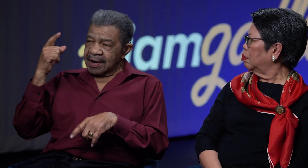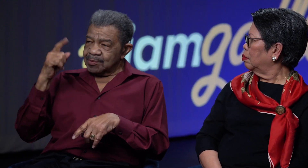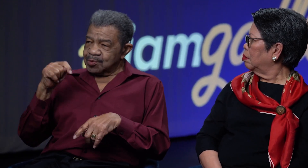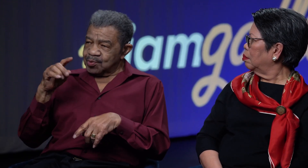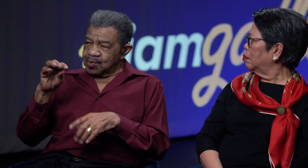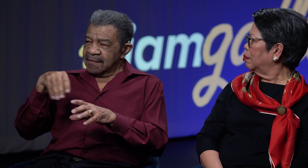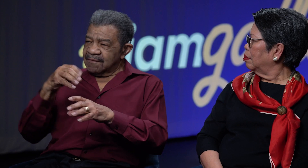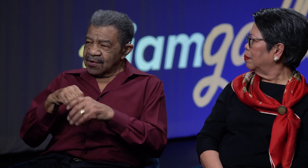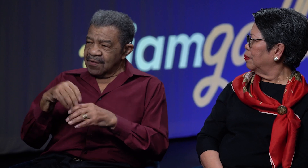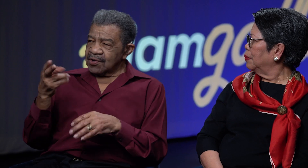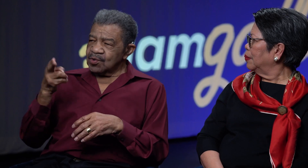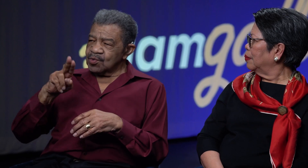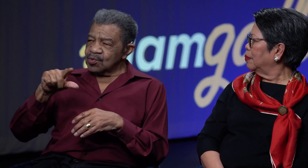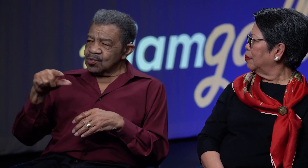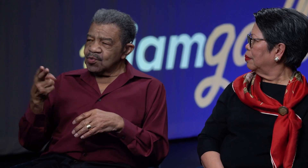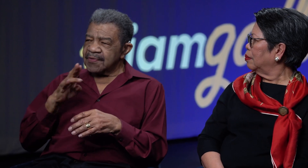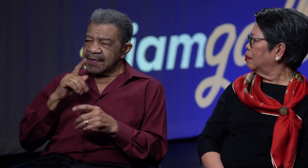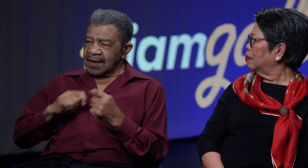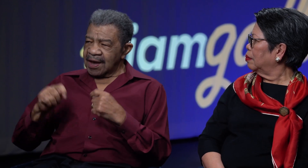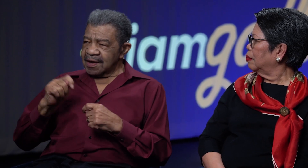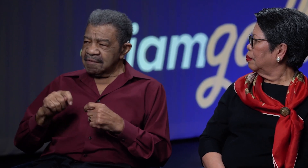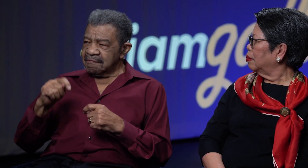I still was involved with things at the Hugh theater.